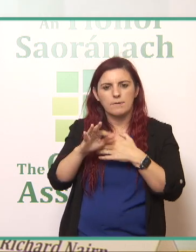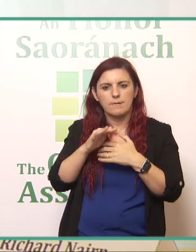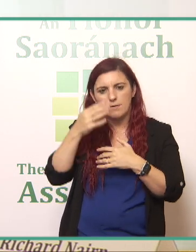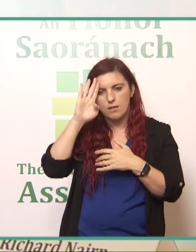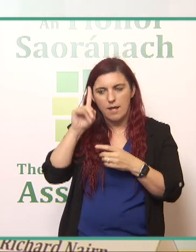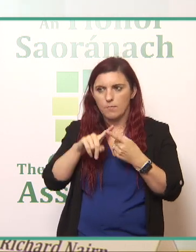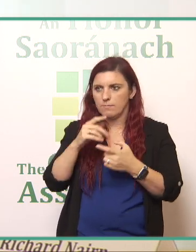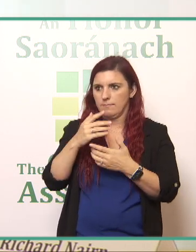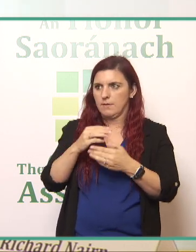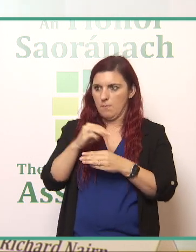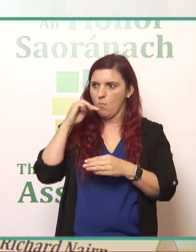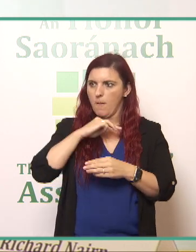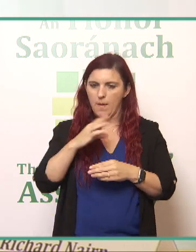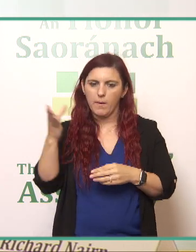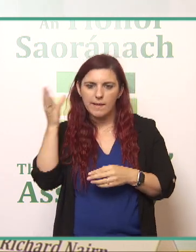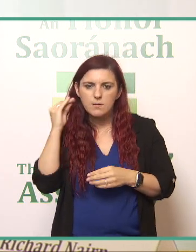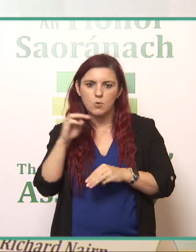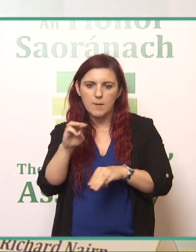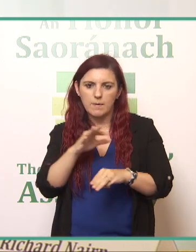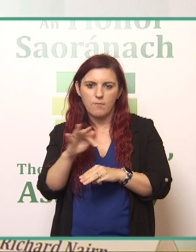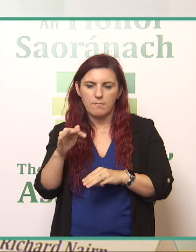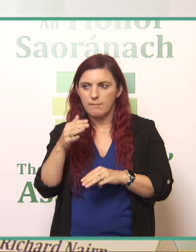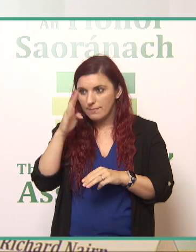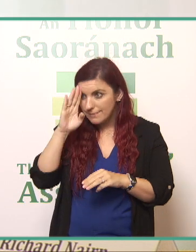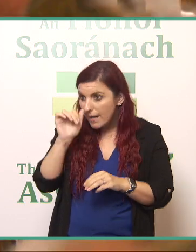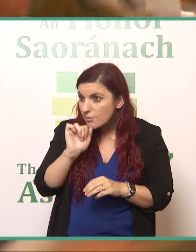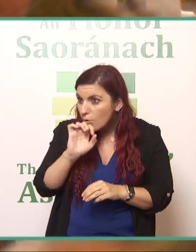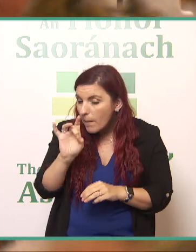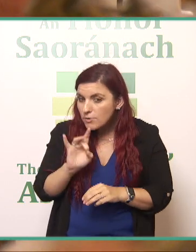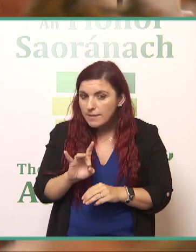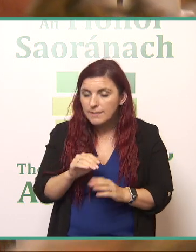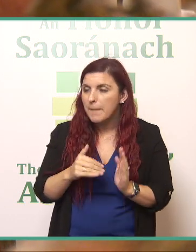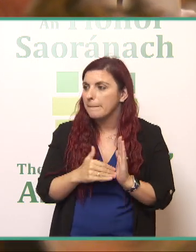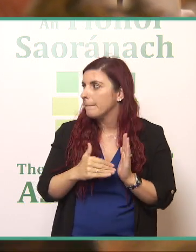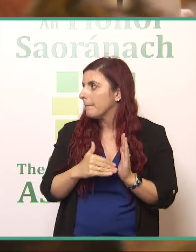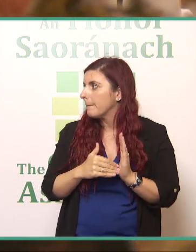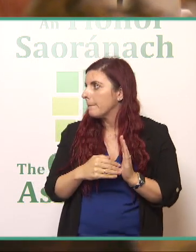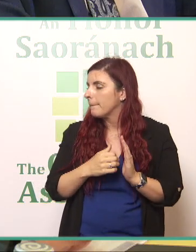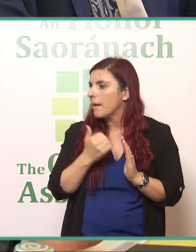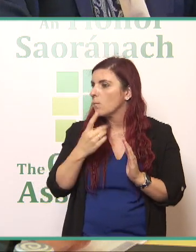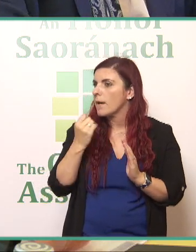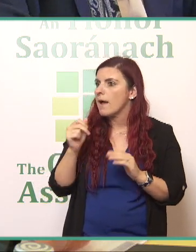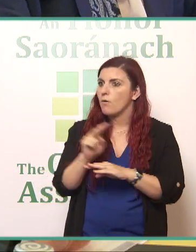of Ireland on that. So is that but who it does anyone have oversight Mark or